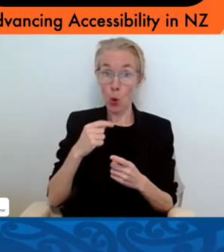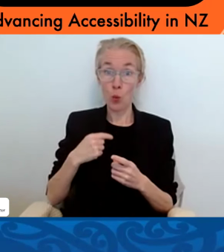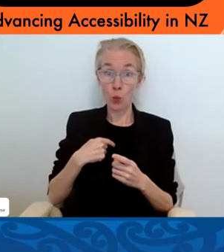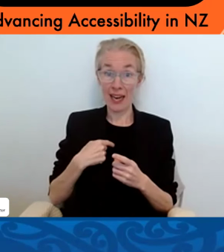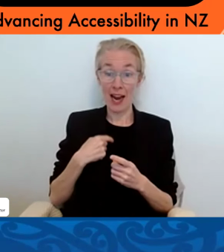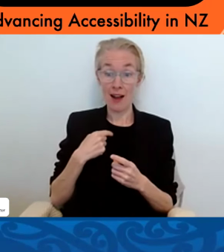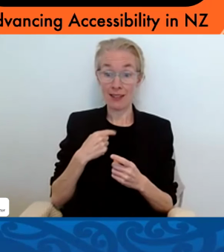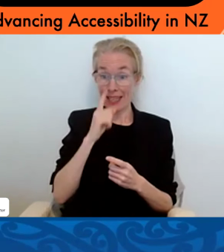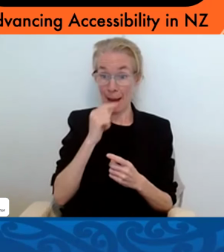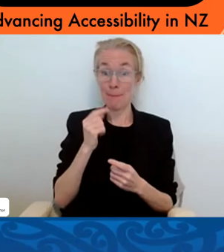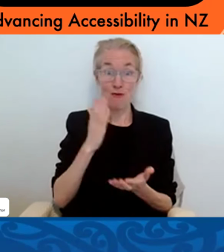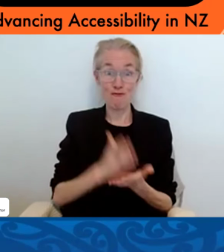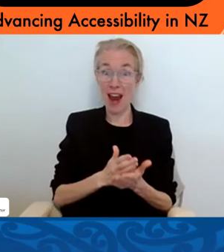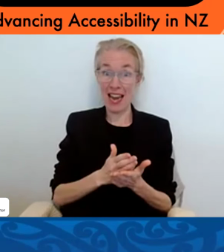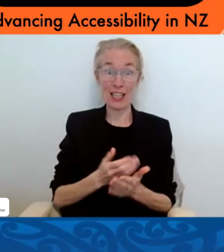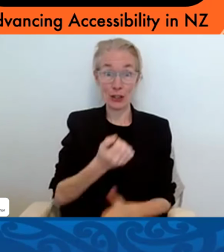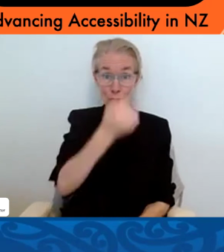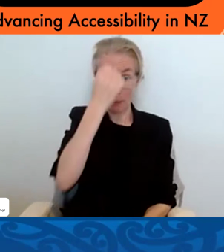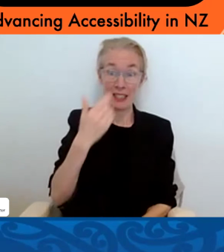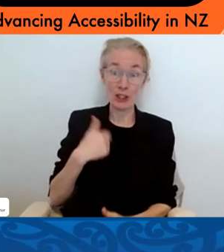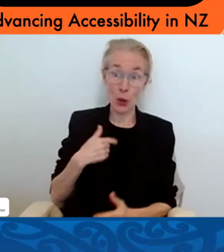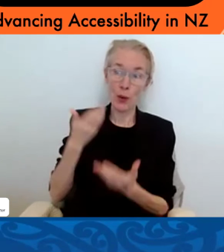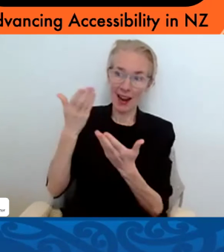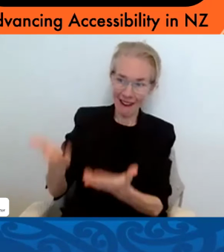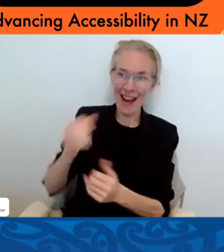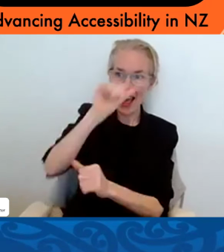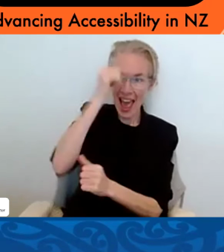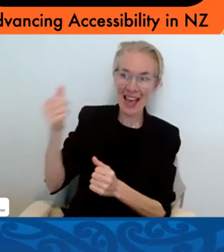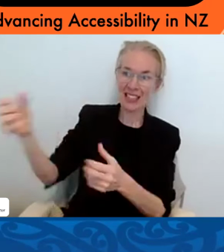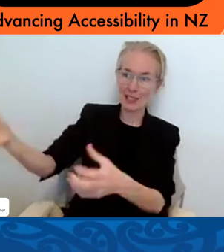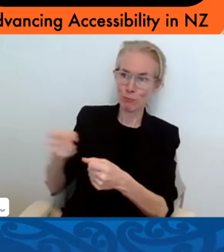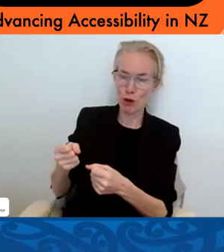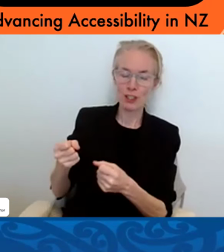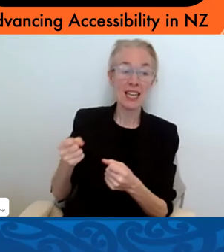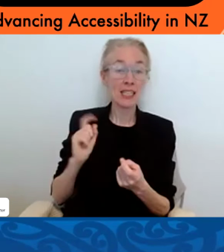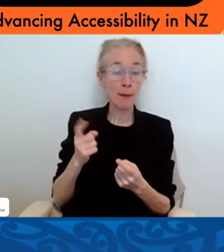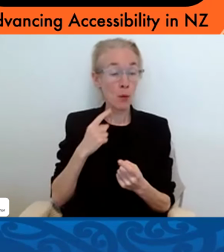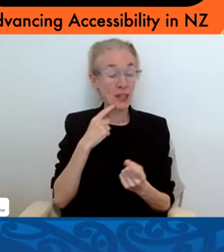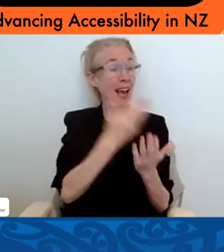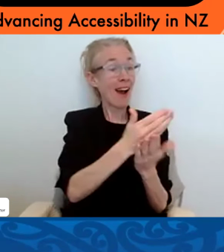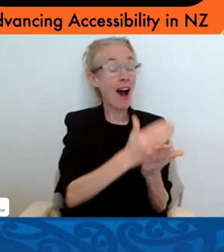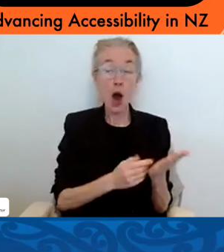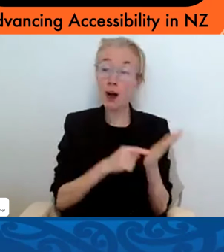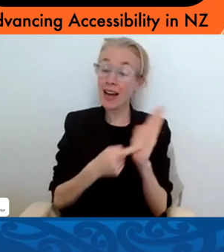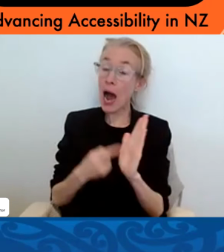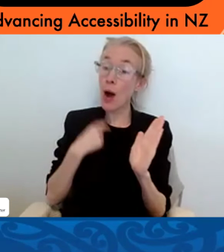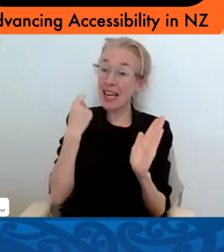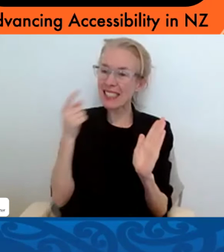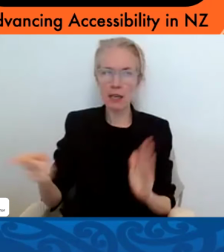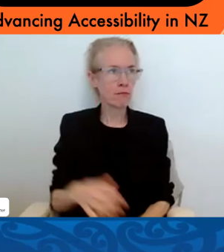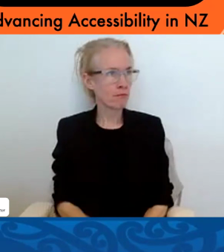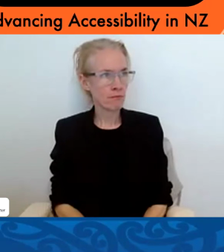above us and we say okay, we think we want to do this and they say yeah, but you missed this point. So we're super aware unless we